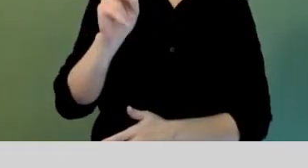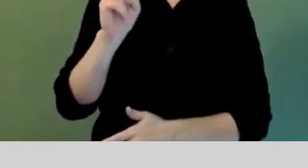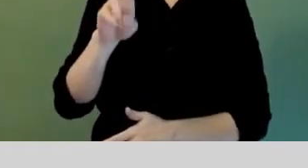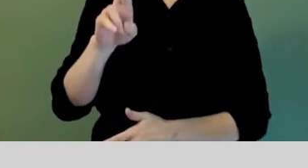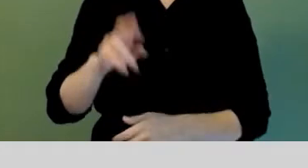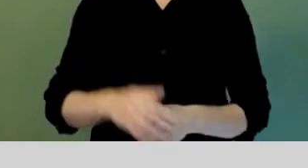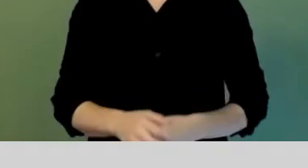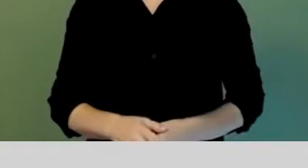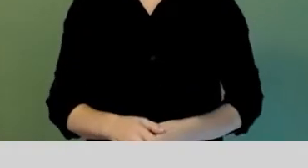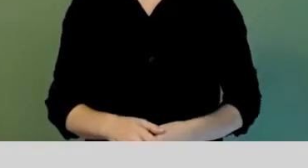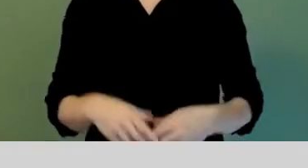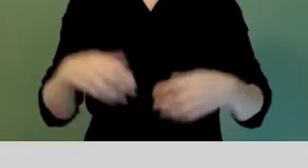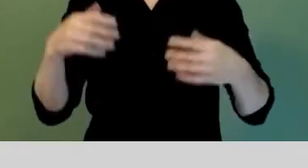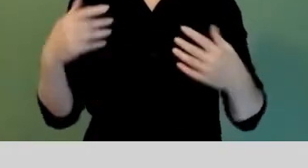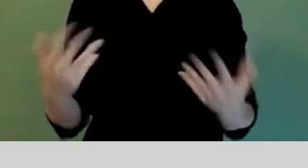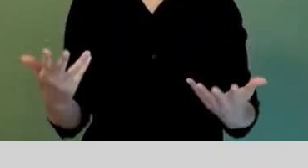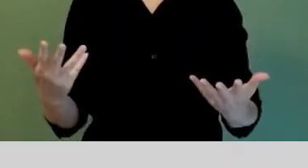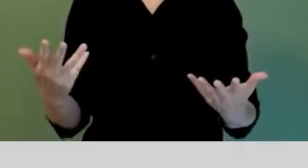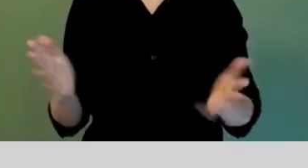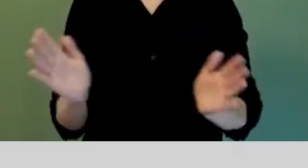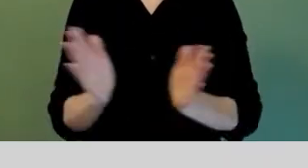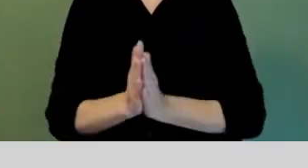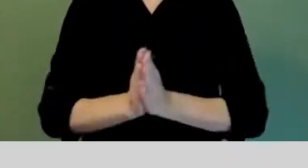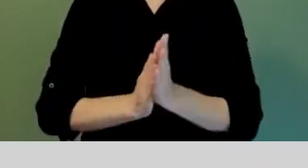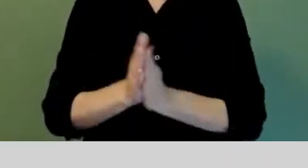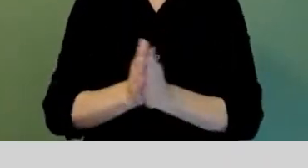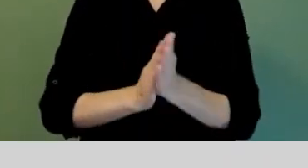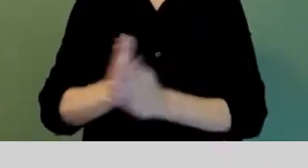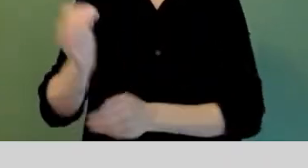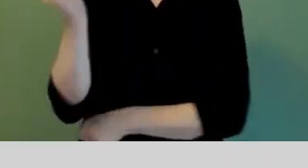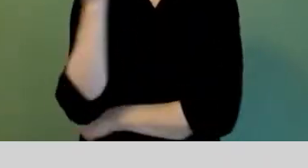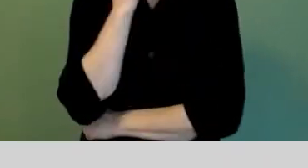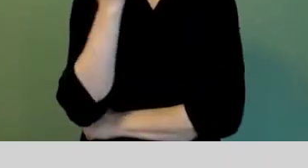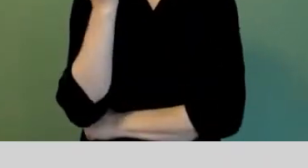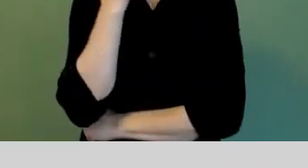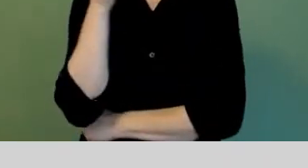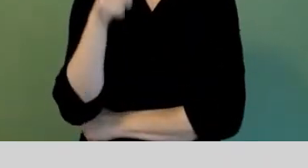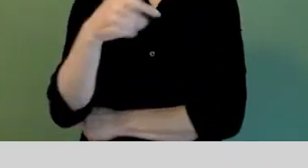So say you have a function which does something obvious.